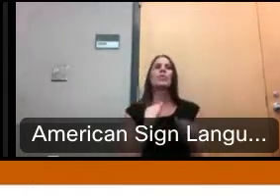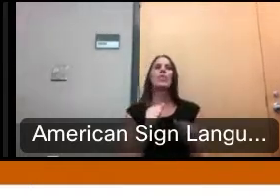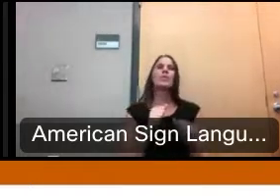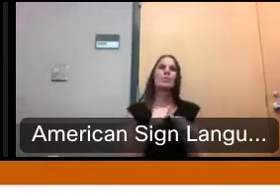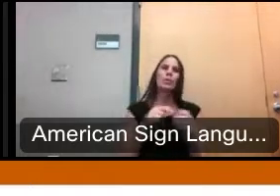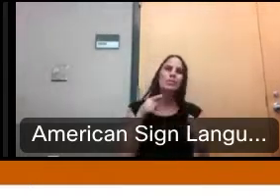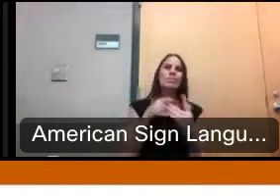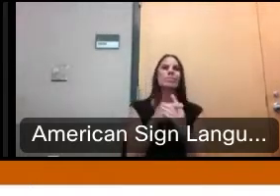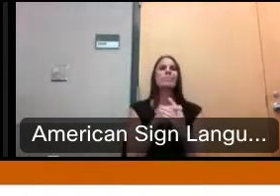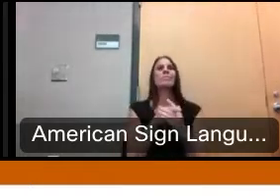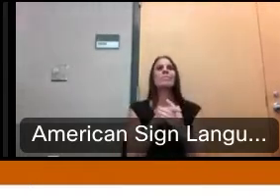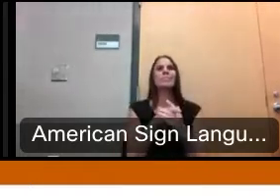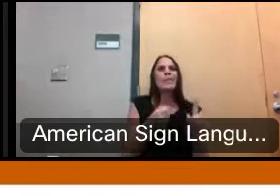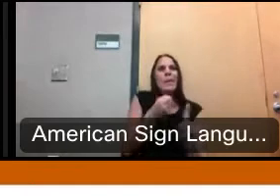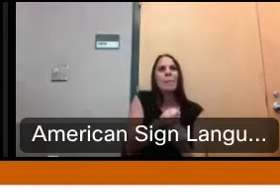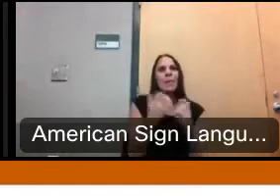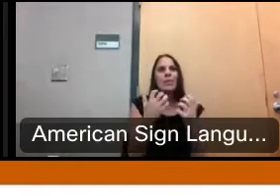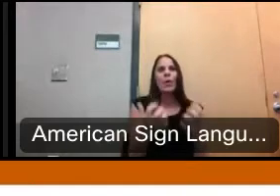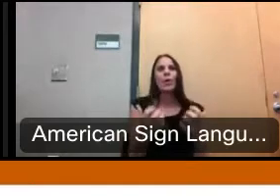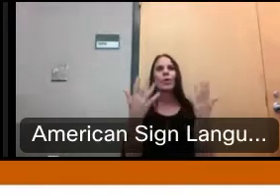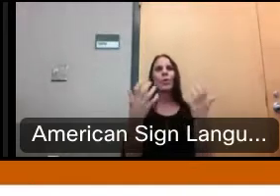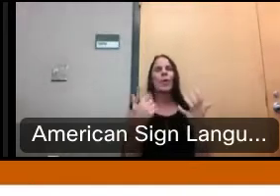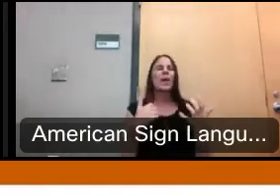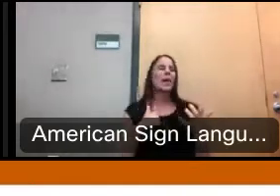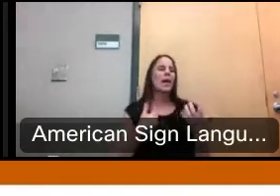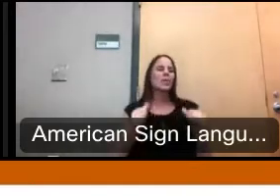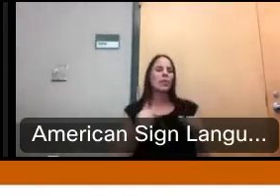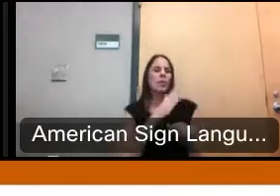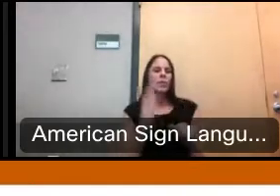nail it. I try really hard, never to say target audience.